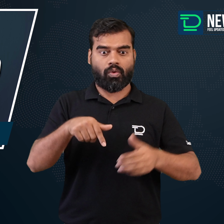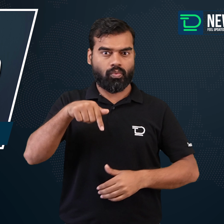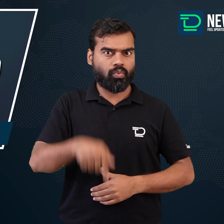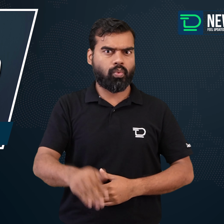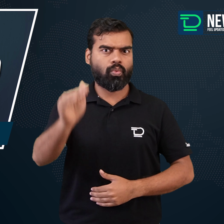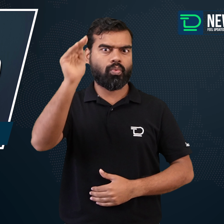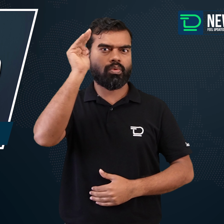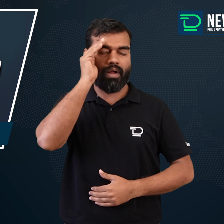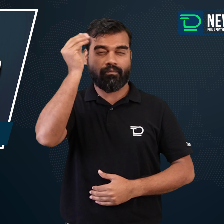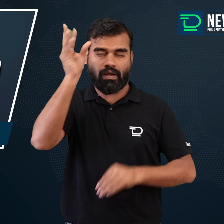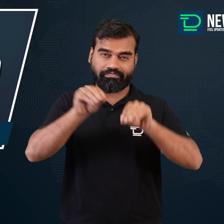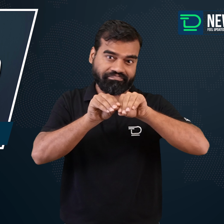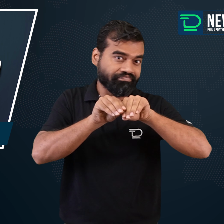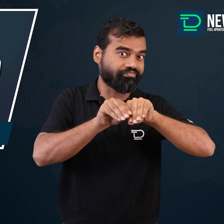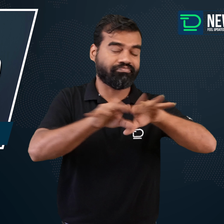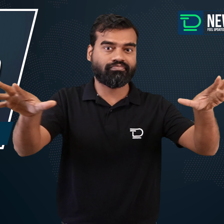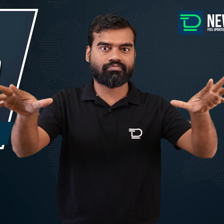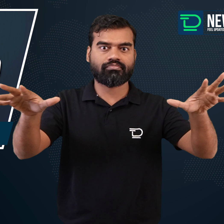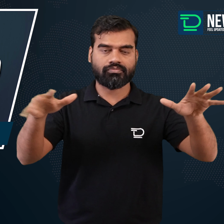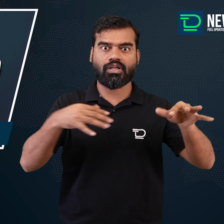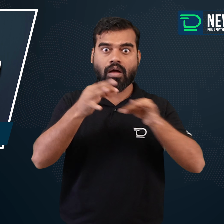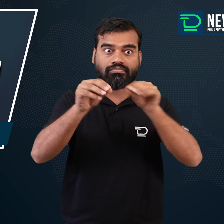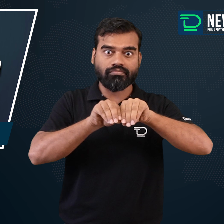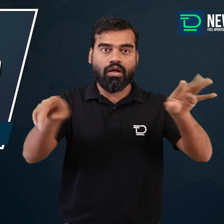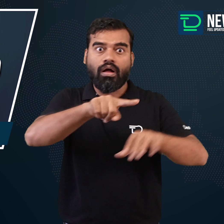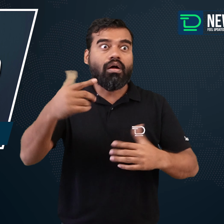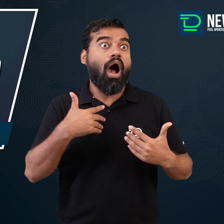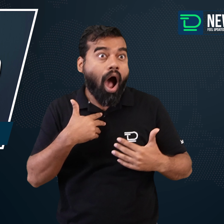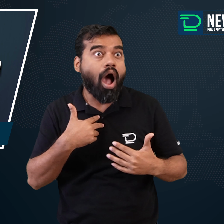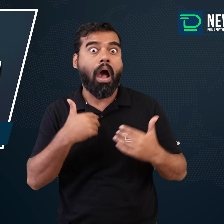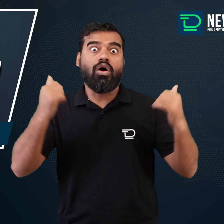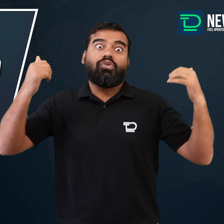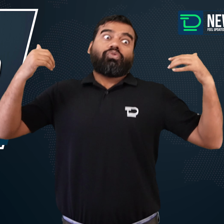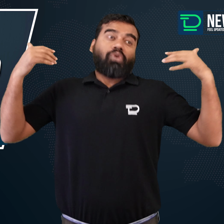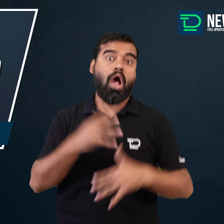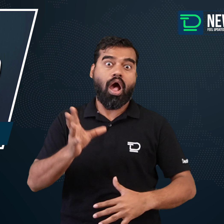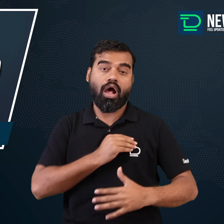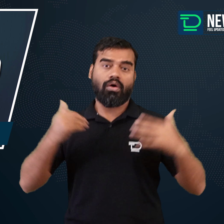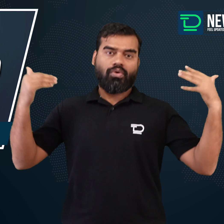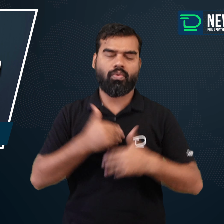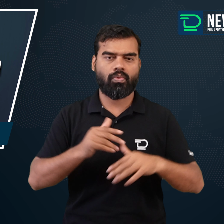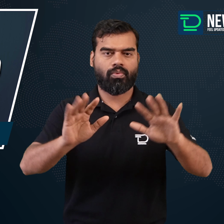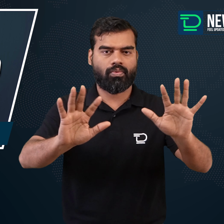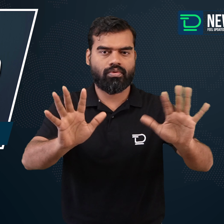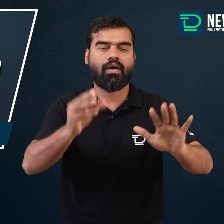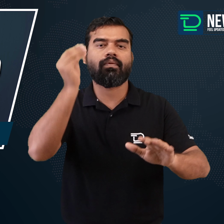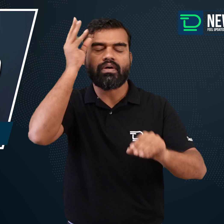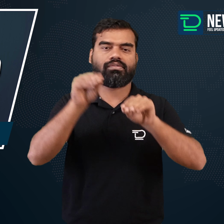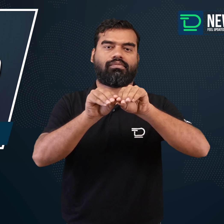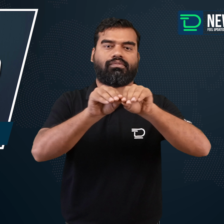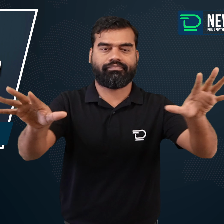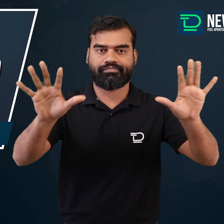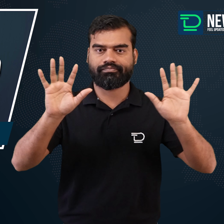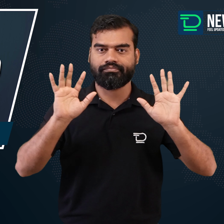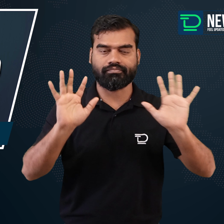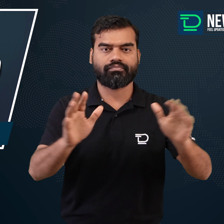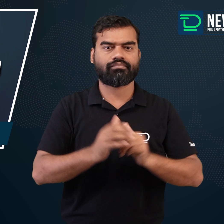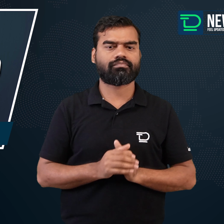Today's news is to make awareness not to fear you all.